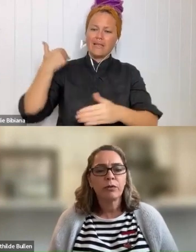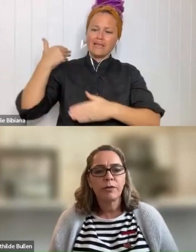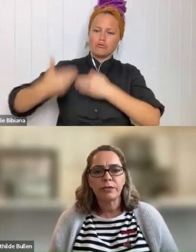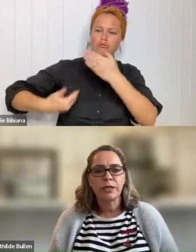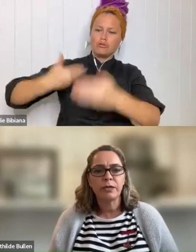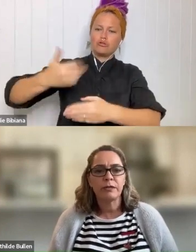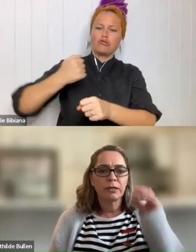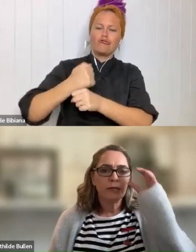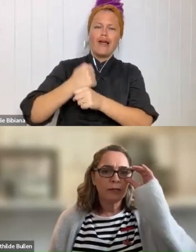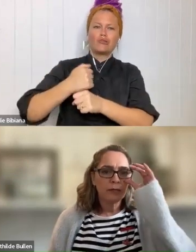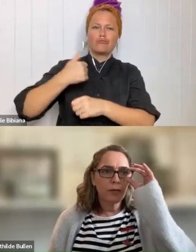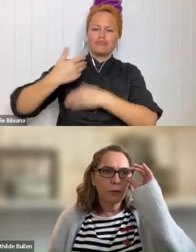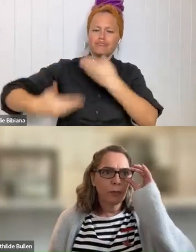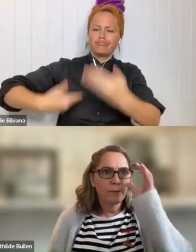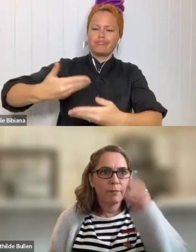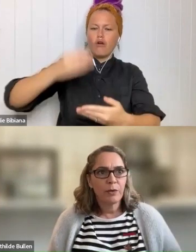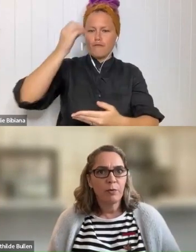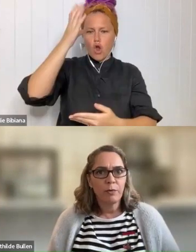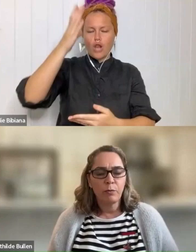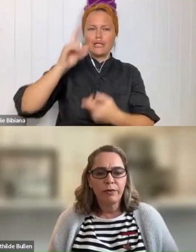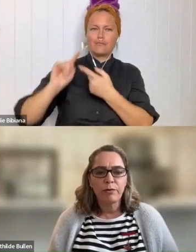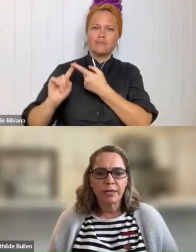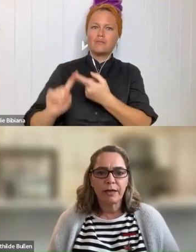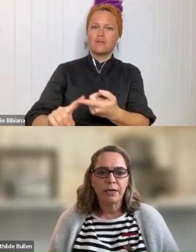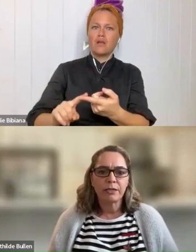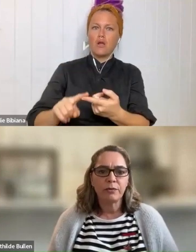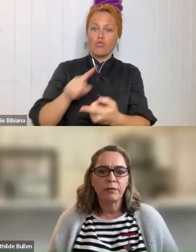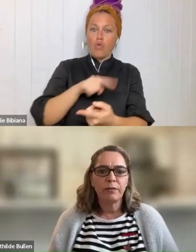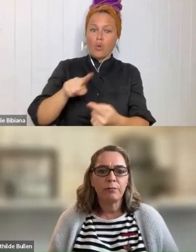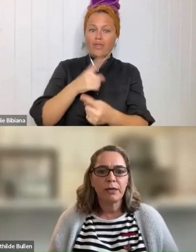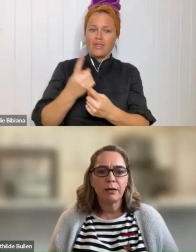all of those things. So we've always had that so for me,